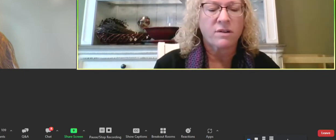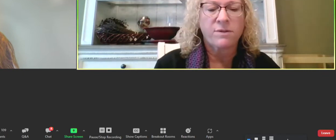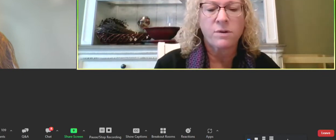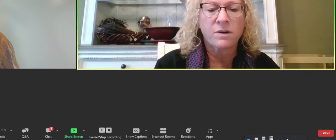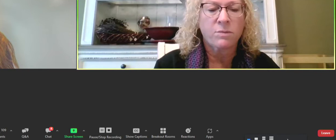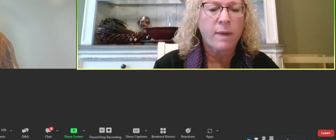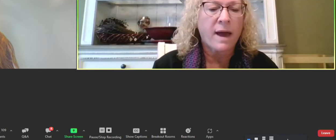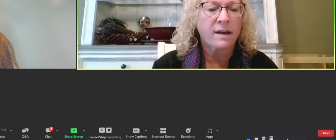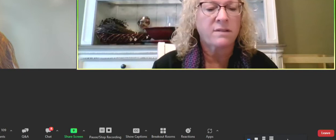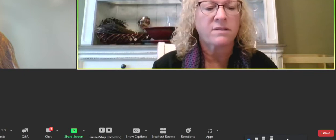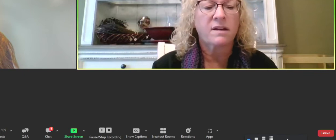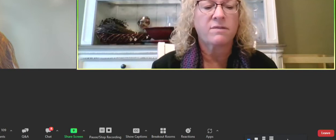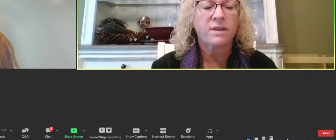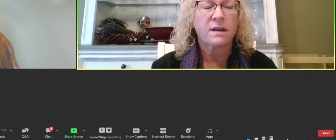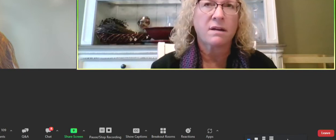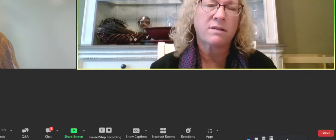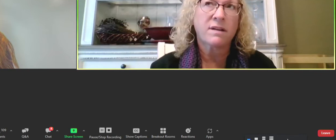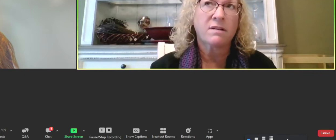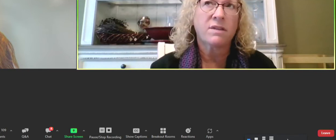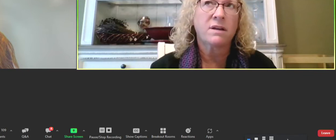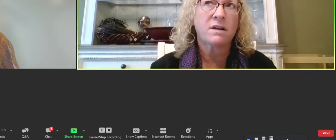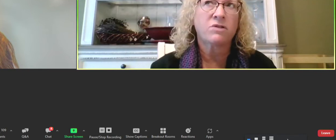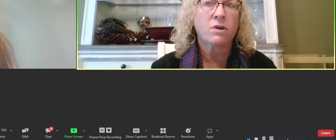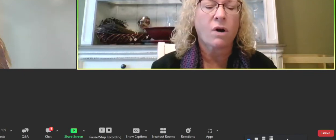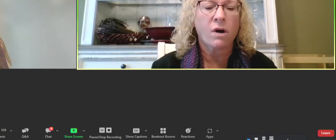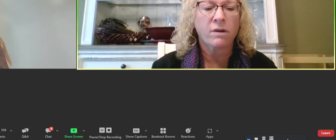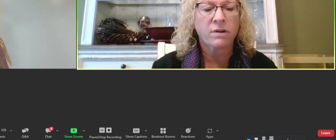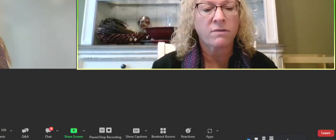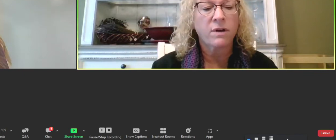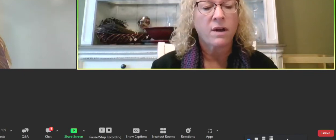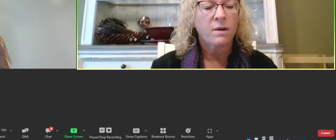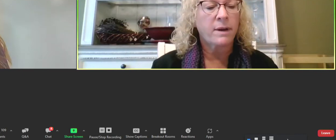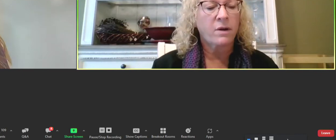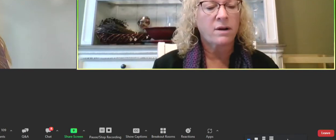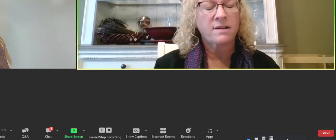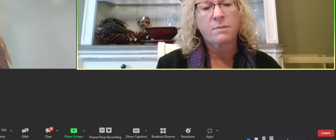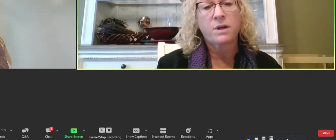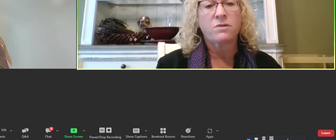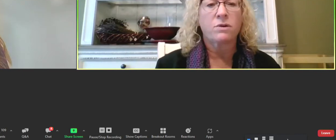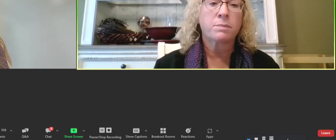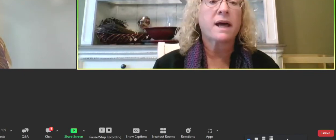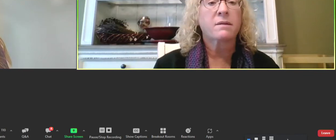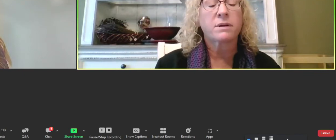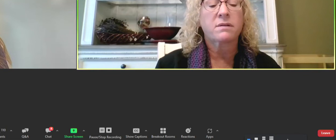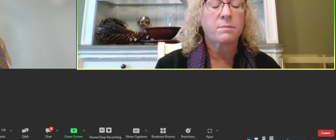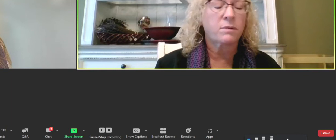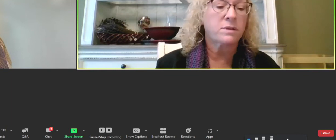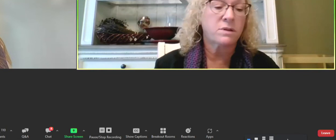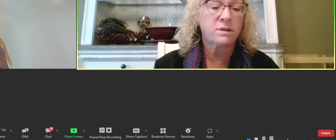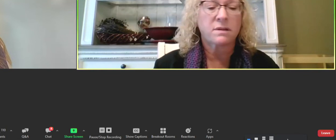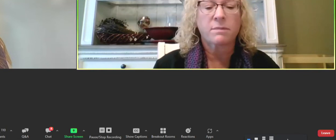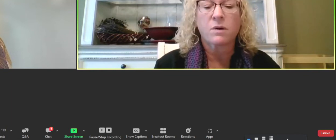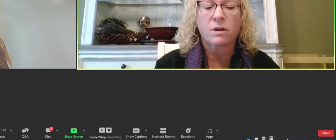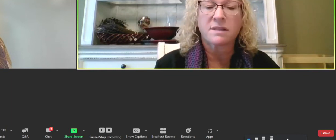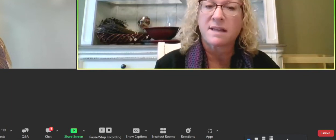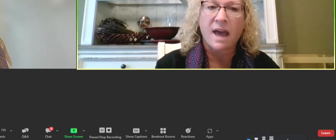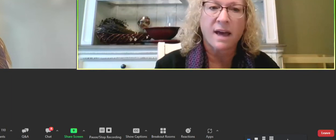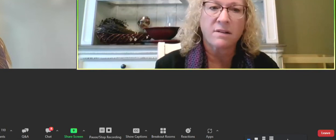A few years back, instead of the initial cause of my heart attack being due to plaque buildup, it was due to something called scad,